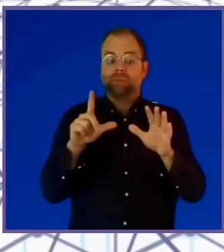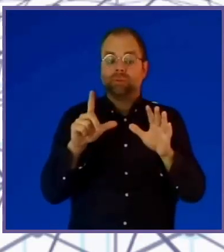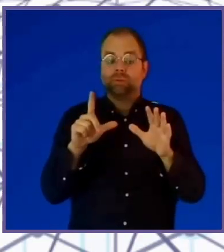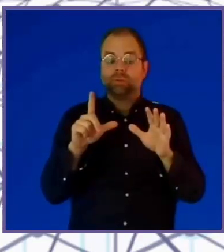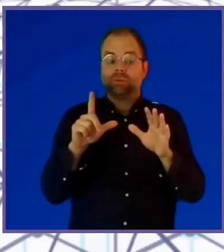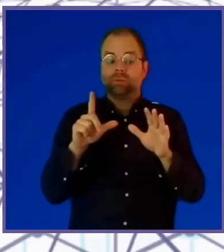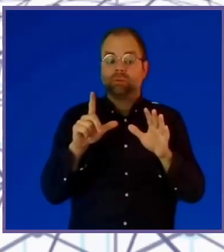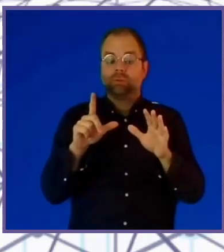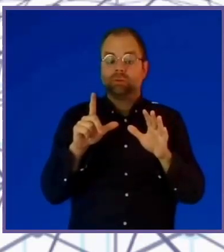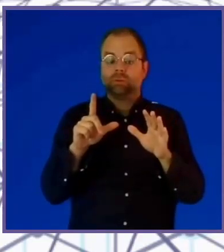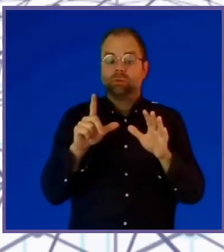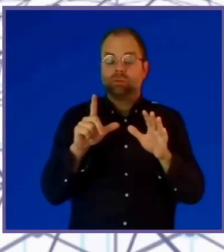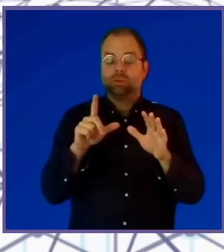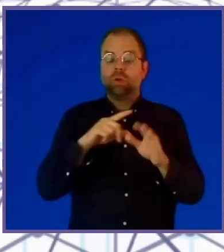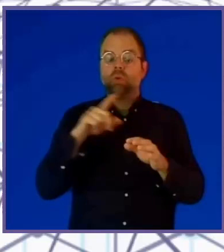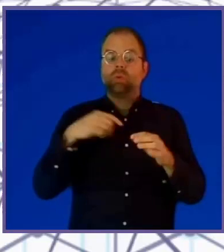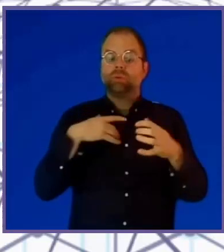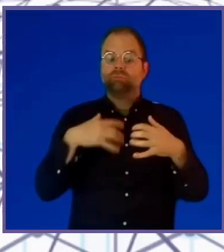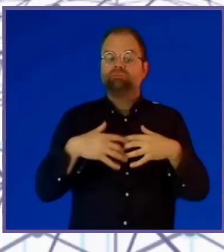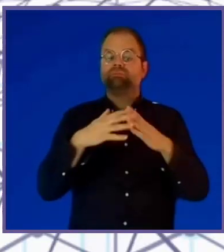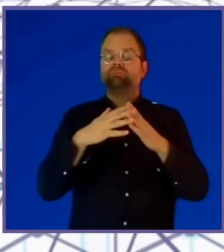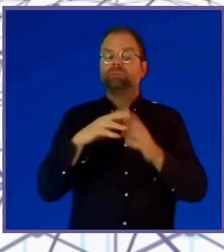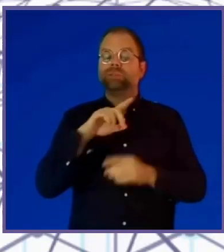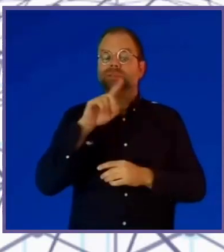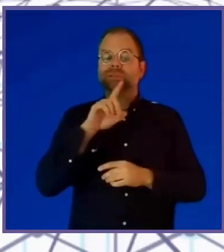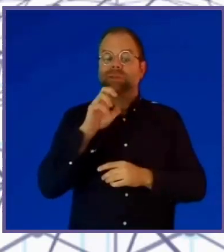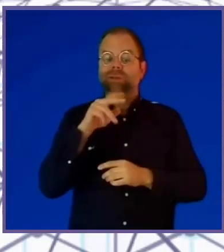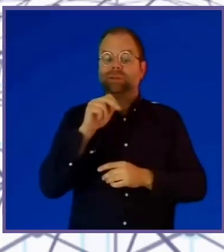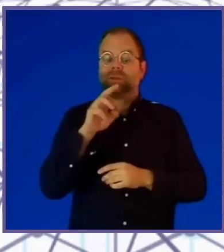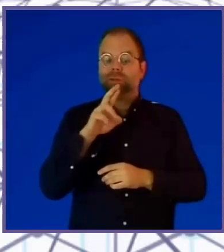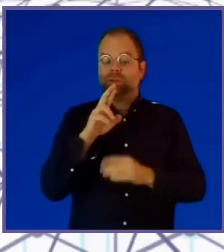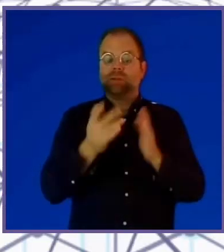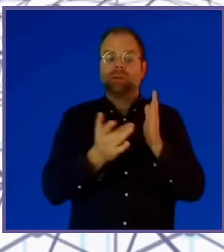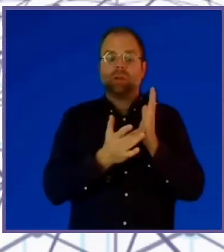After that I joined Field ready as a humanitarian engineer.